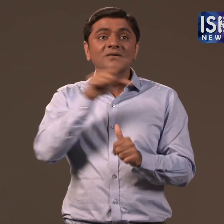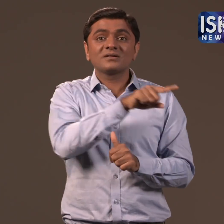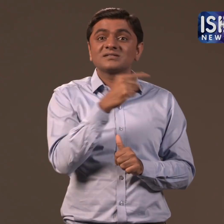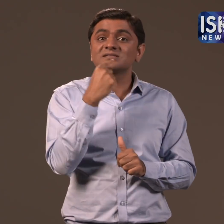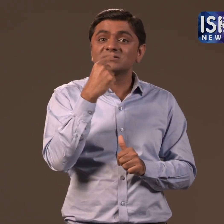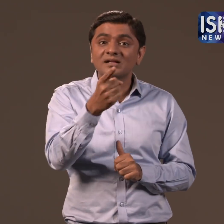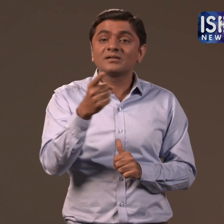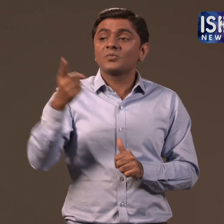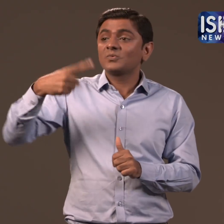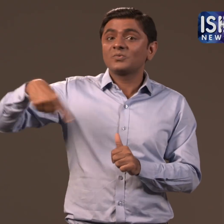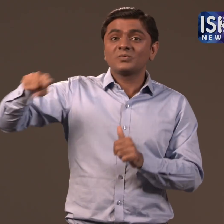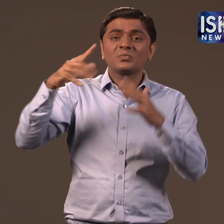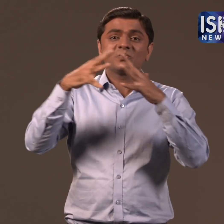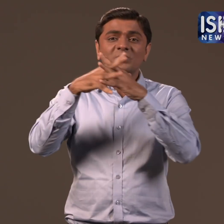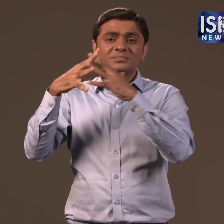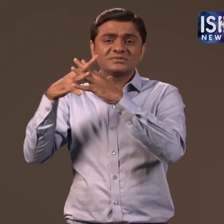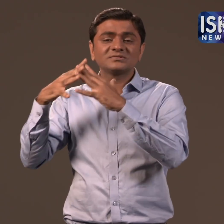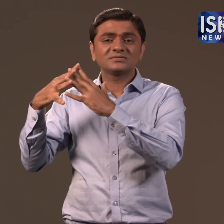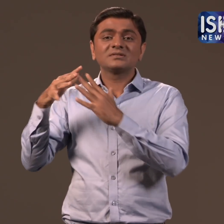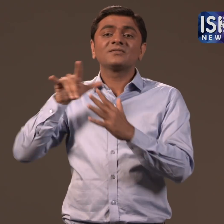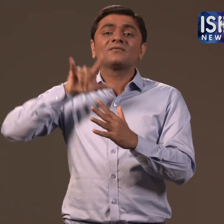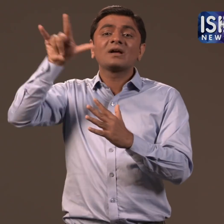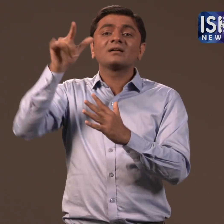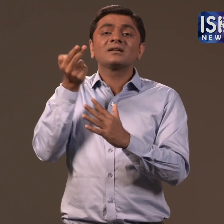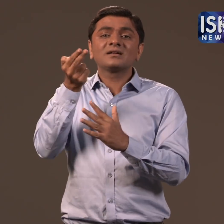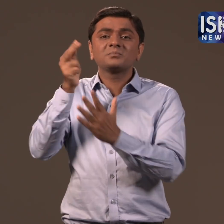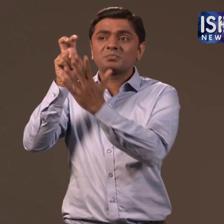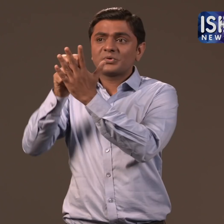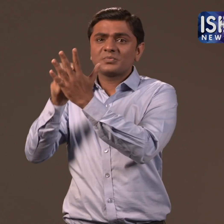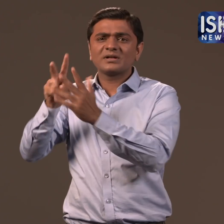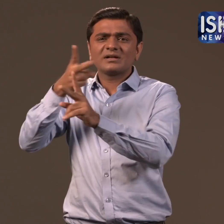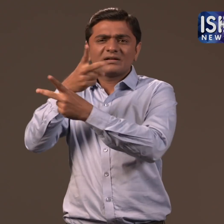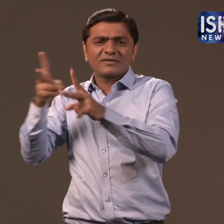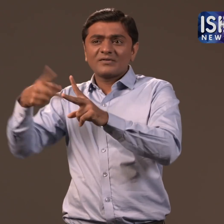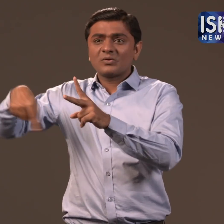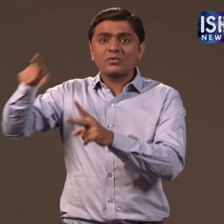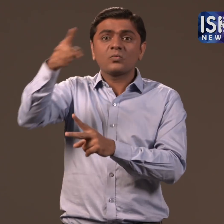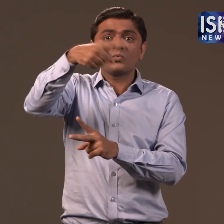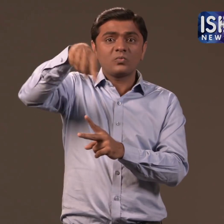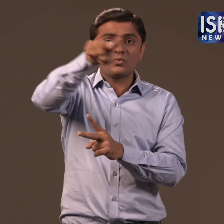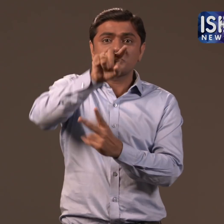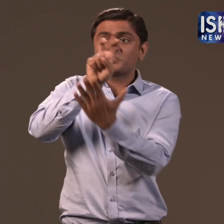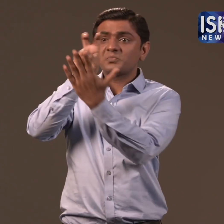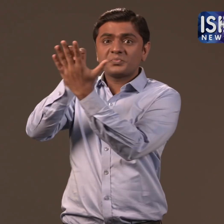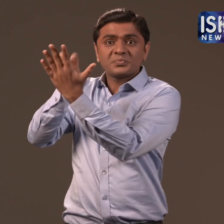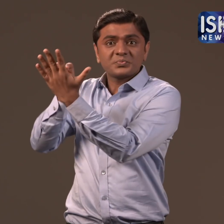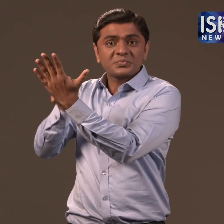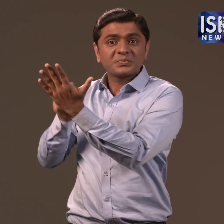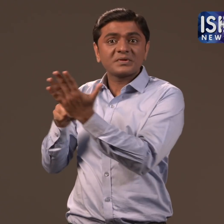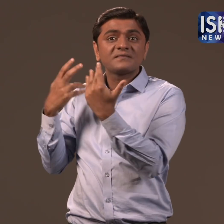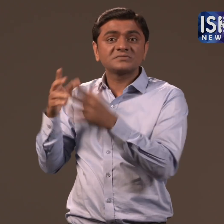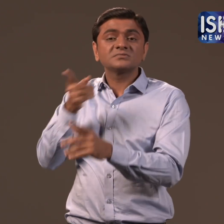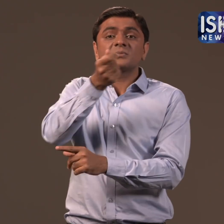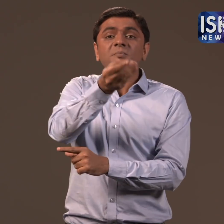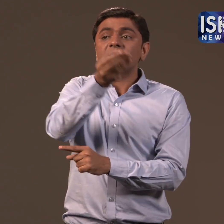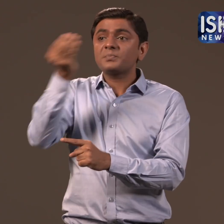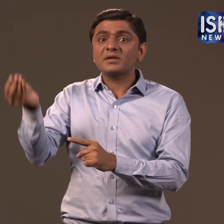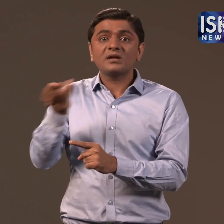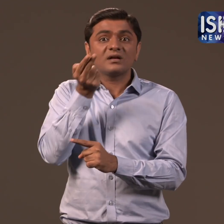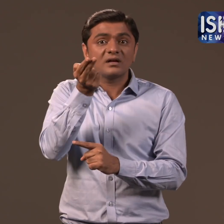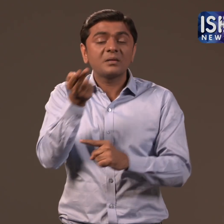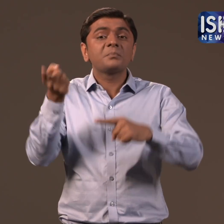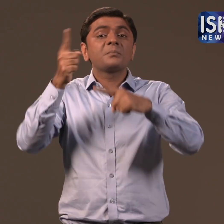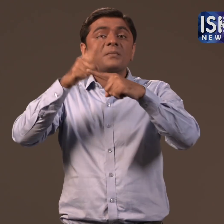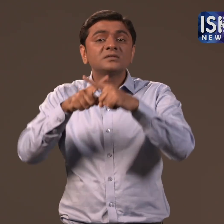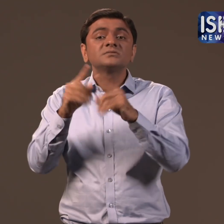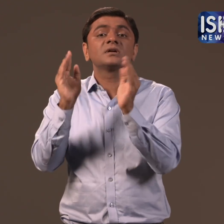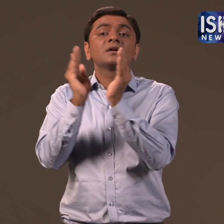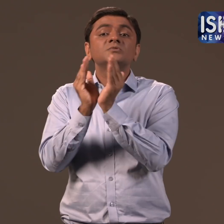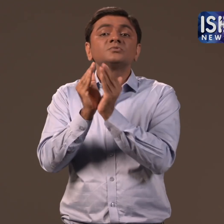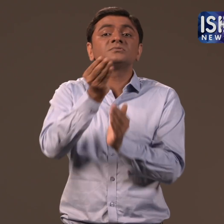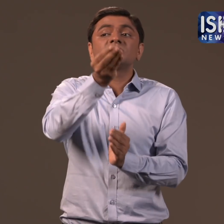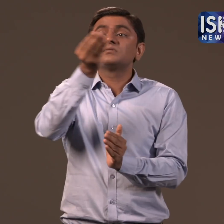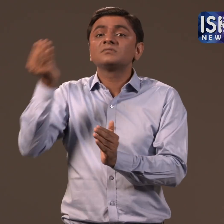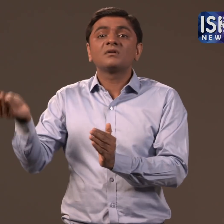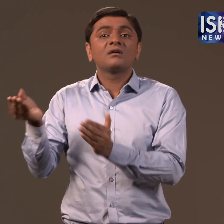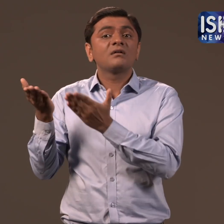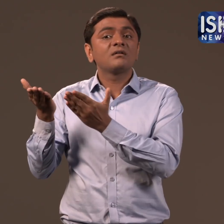said that, all ticket booking websites charge a certain amount for air travel insurance.